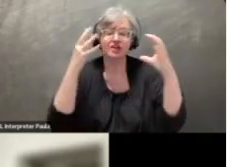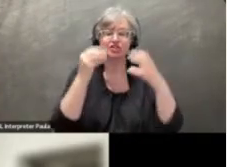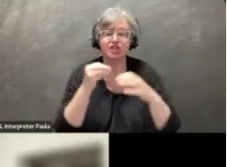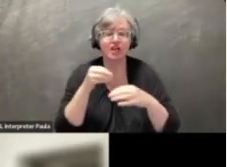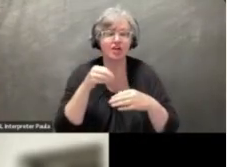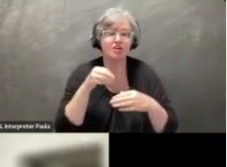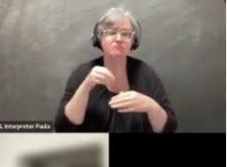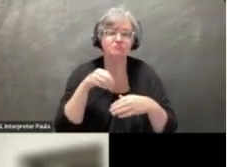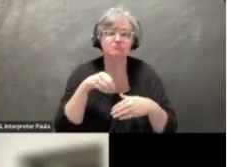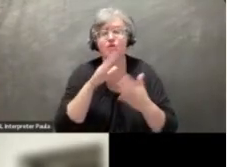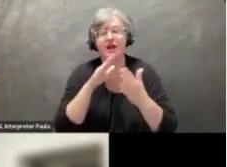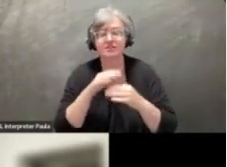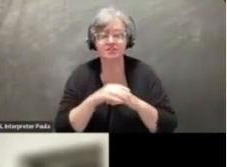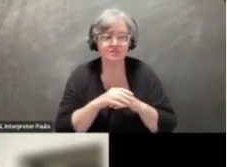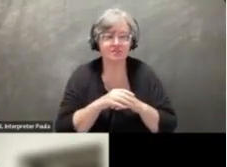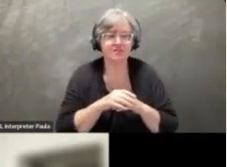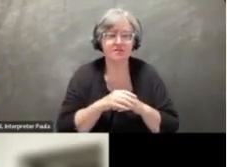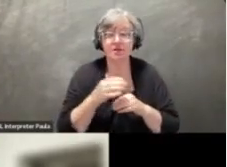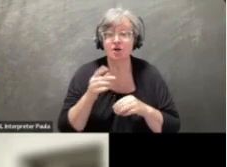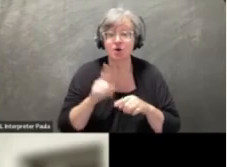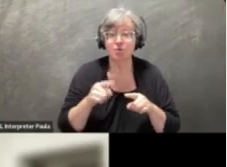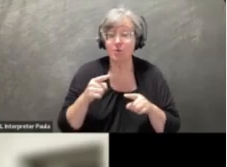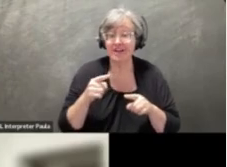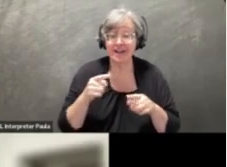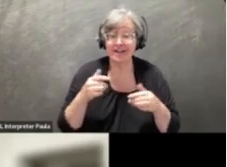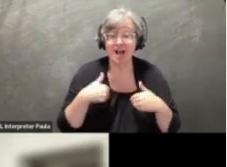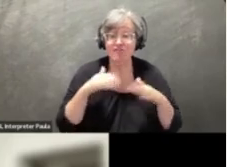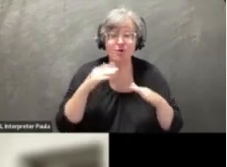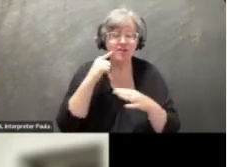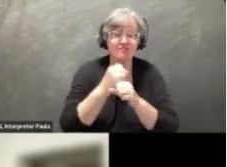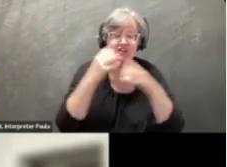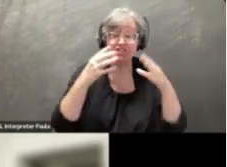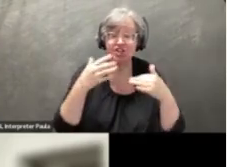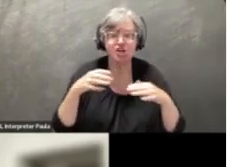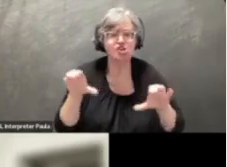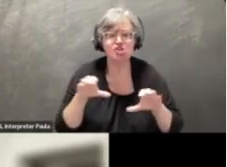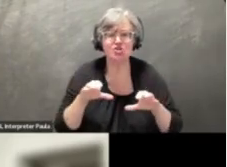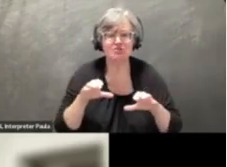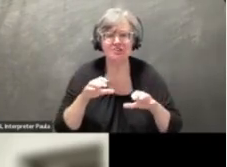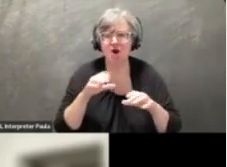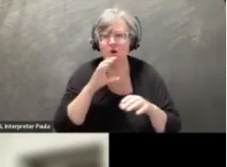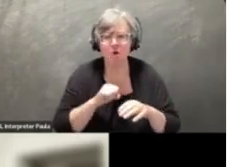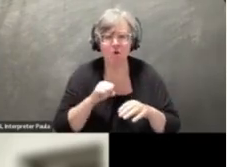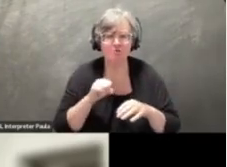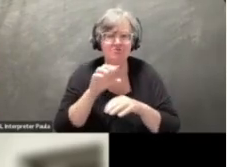can't have a great vision and then still do an old practice. We really need to think about how we create that alignment. We really need to think about how